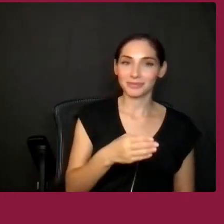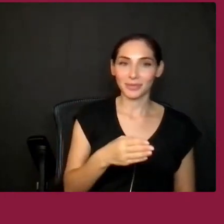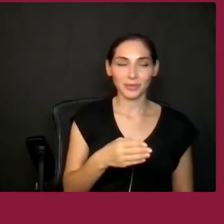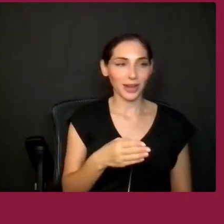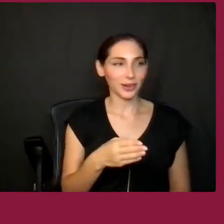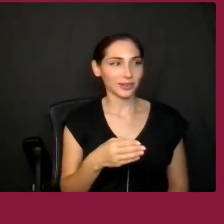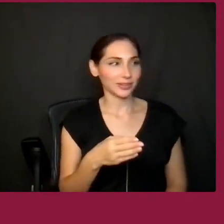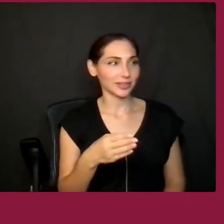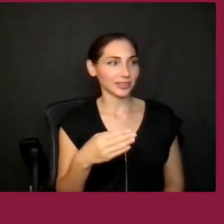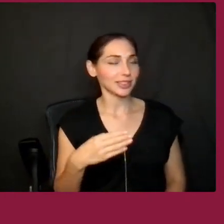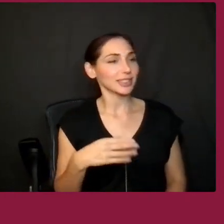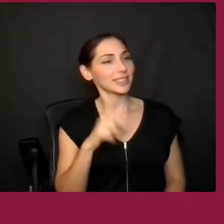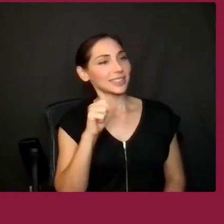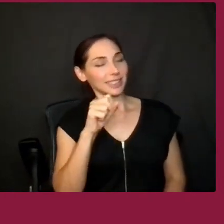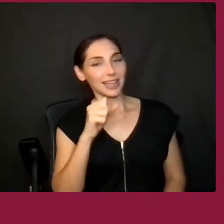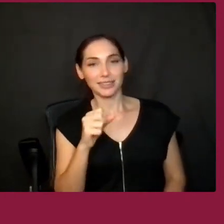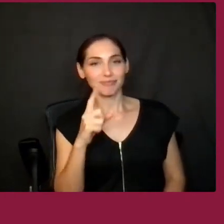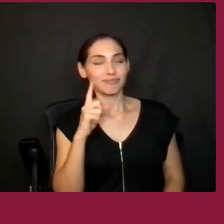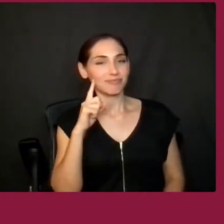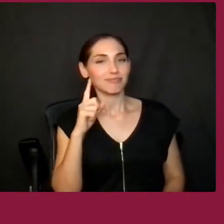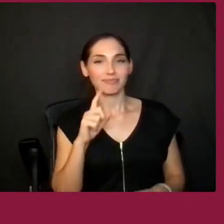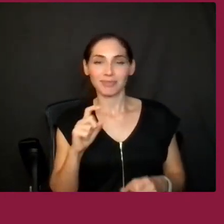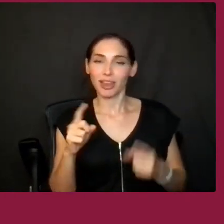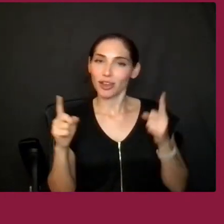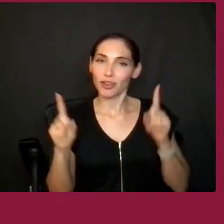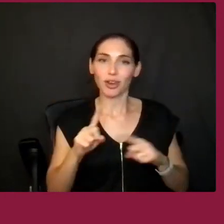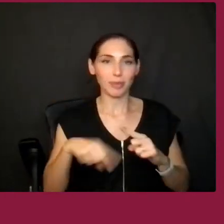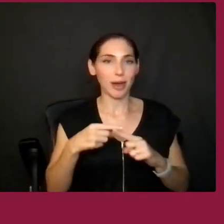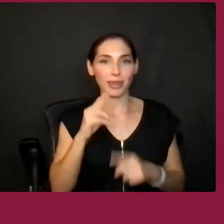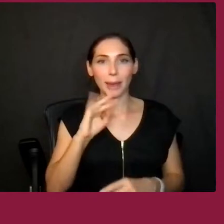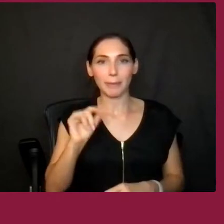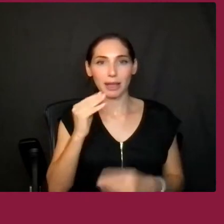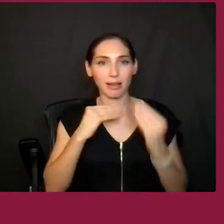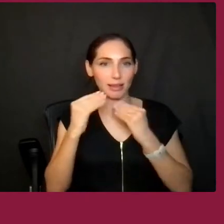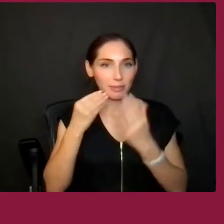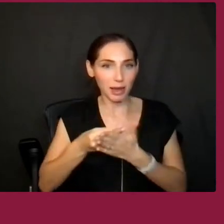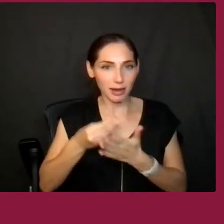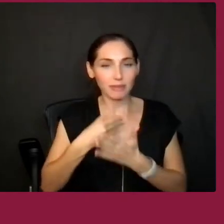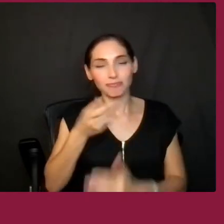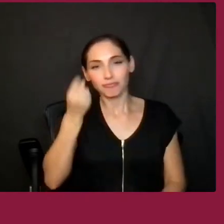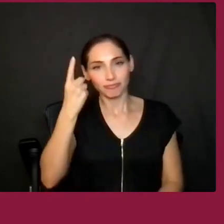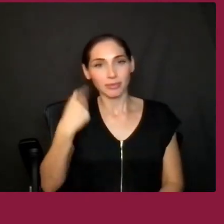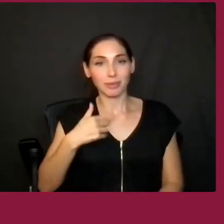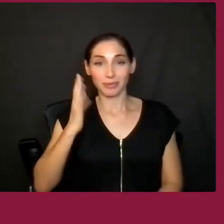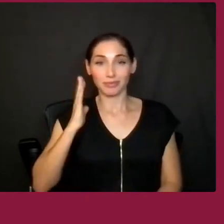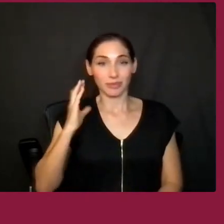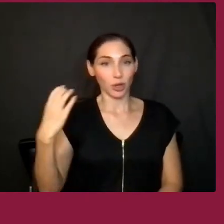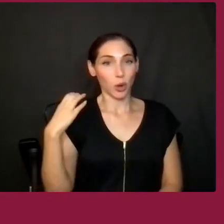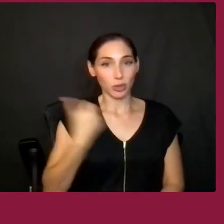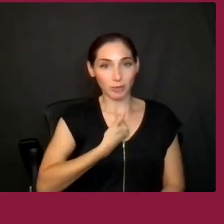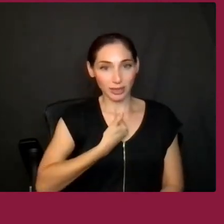Yes, I totally agree about the meal money, I understand. Having been a former coach for 13 years,